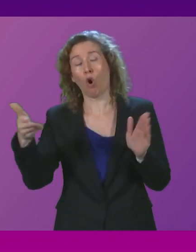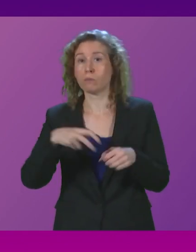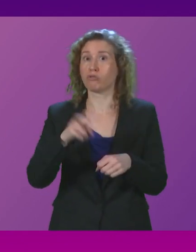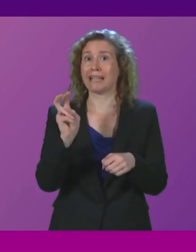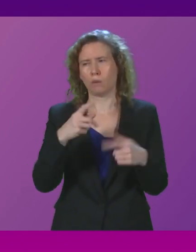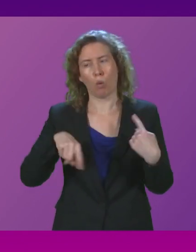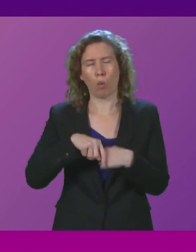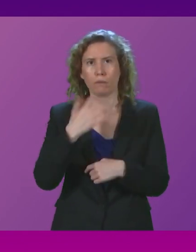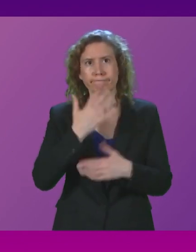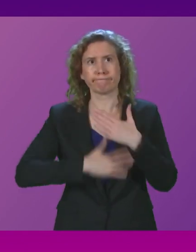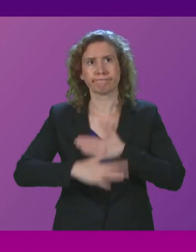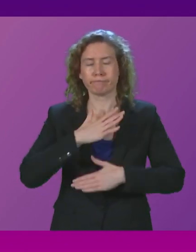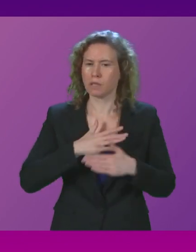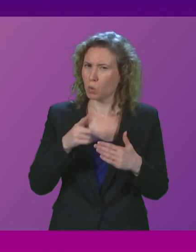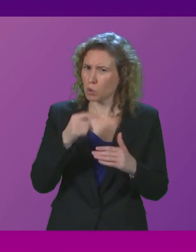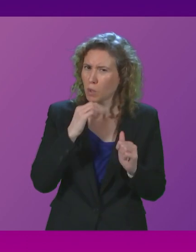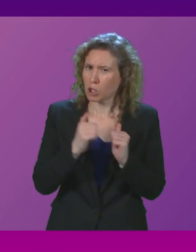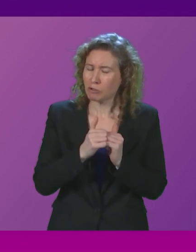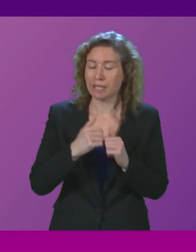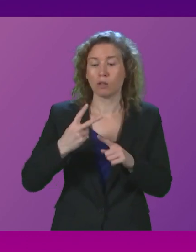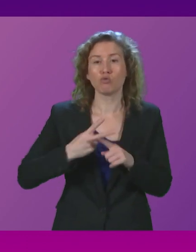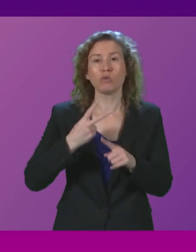Does the First Minister support that view and agree that the renormalisation of relations